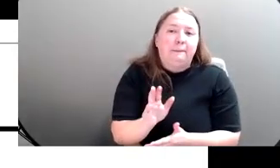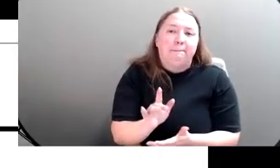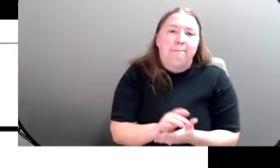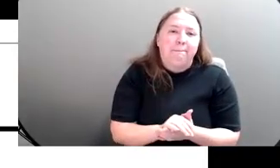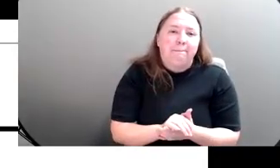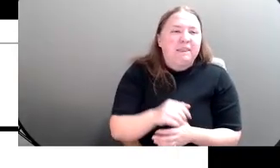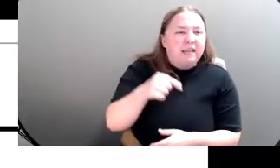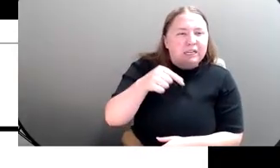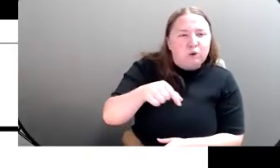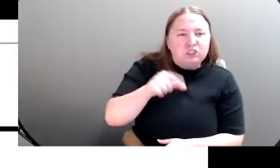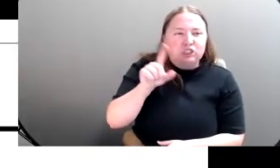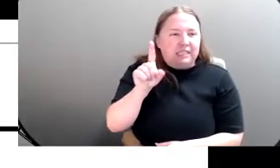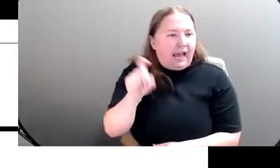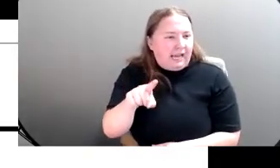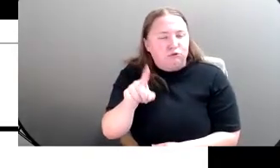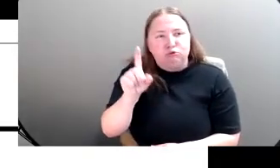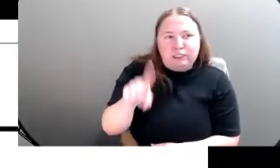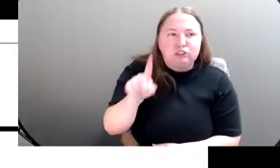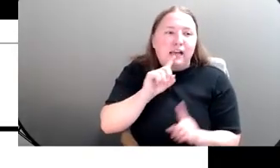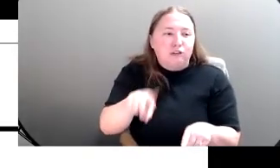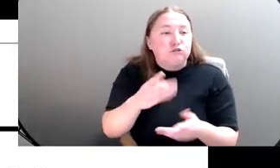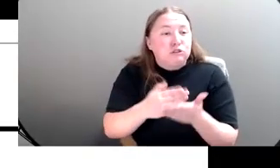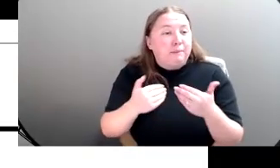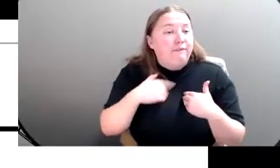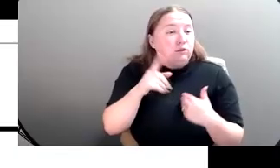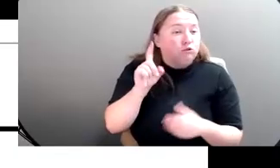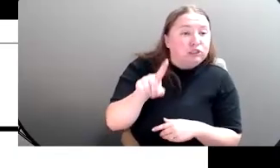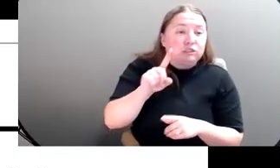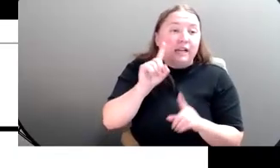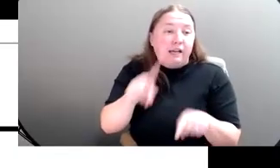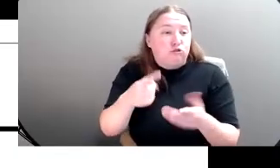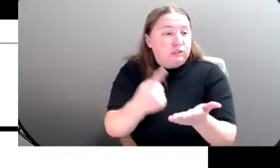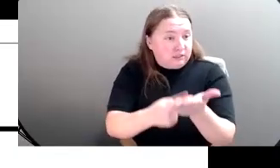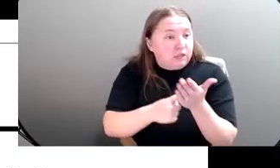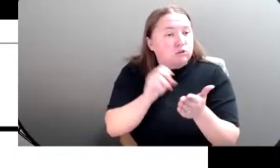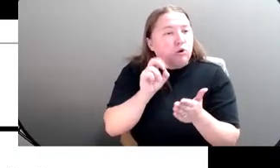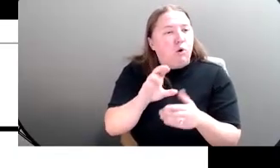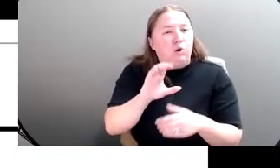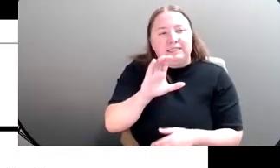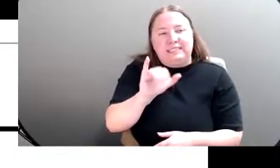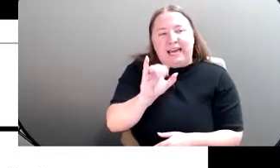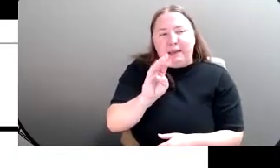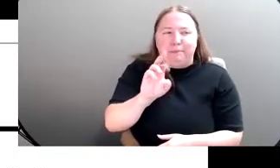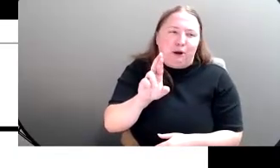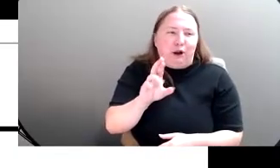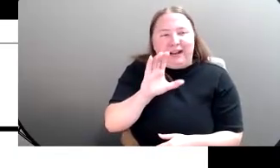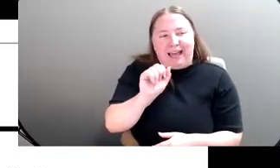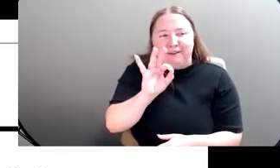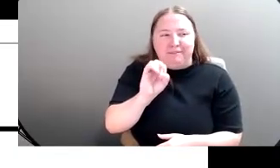Some instructors have like a Q&A discussion, or like a kind of like a cyber cafe discussion that goes